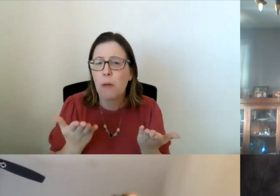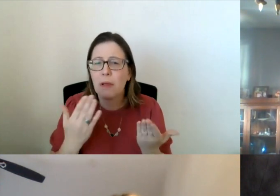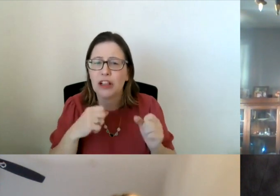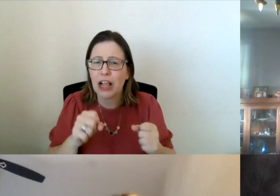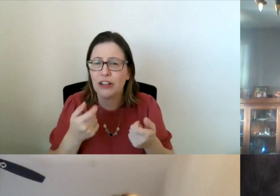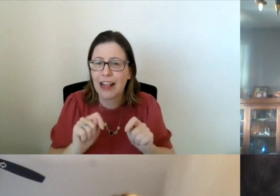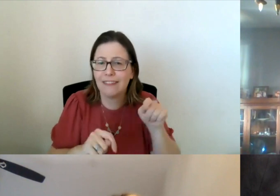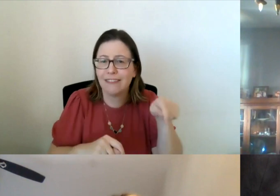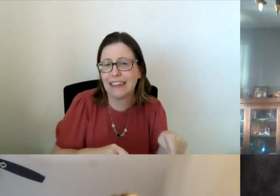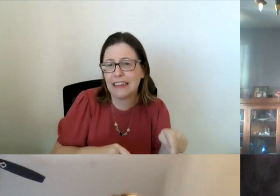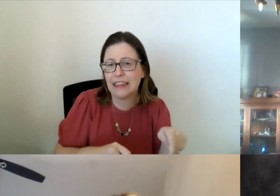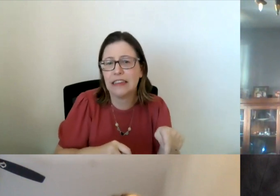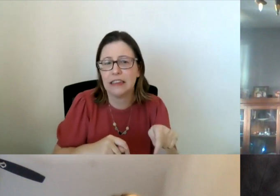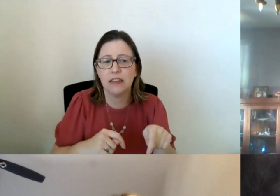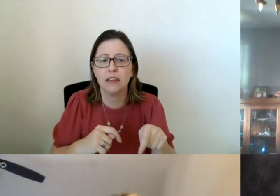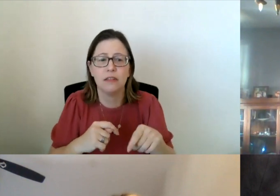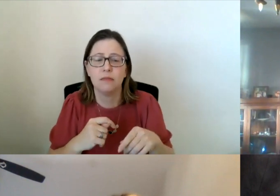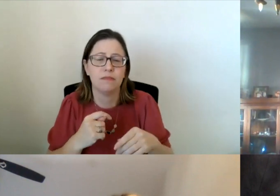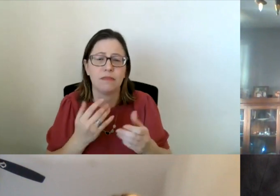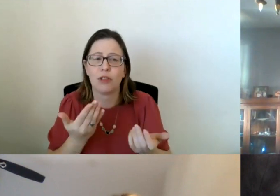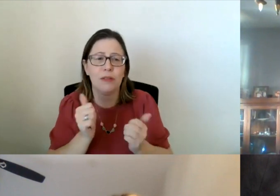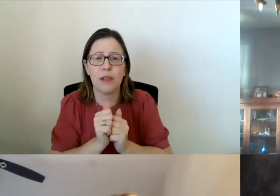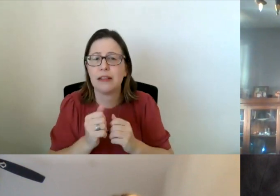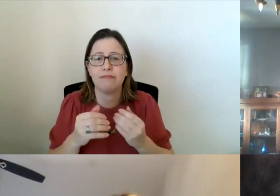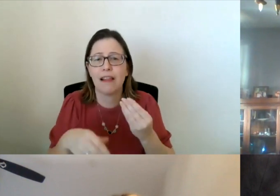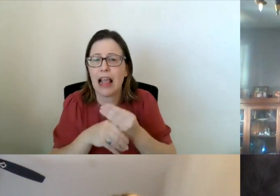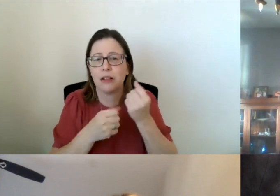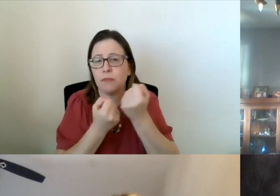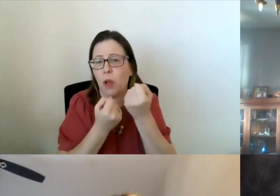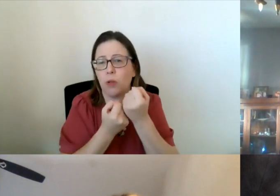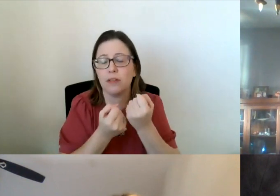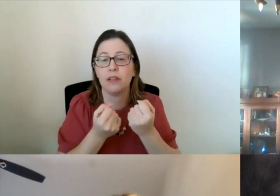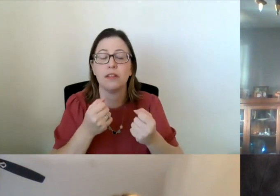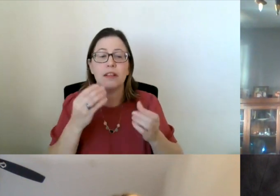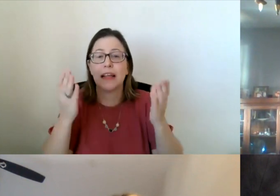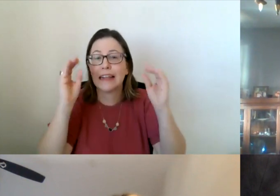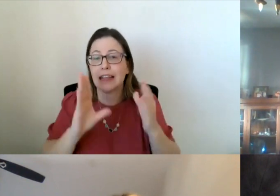students, clearly you're doing an amazing job. So what are some things that we can do to provide